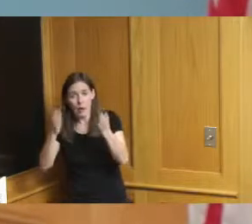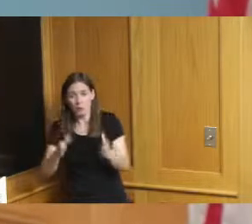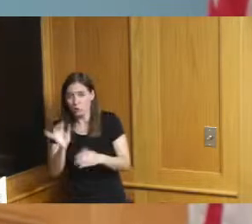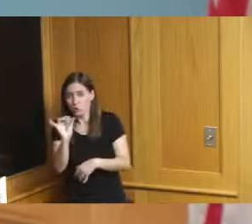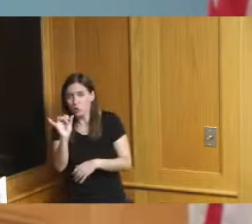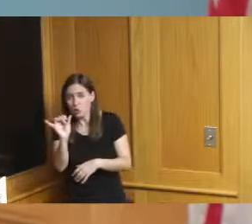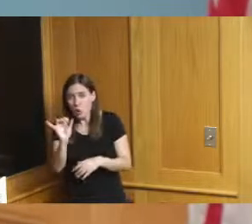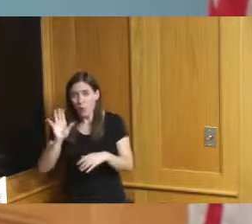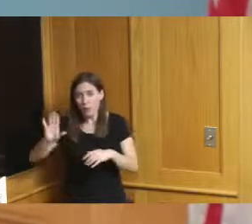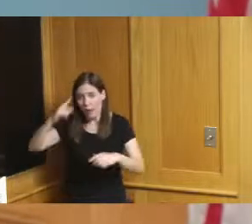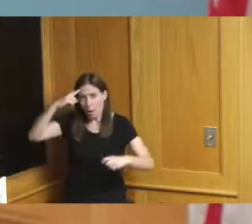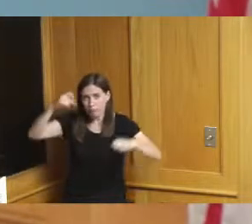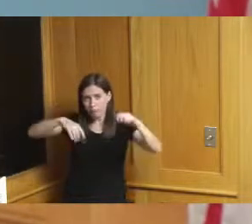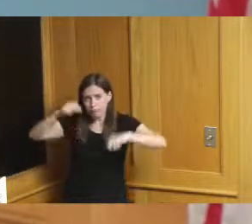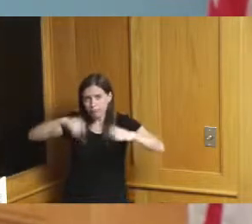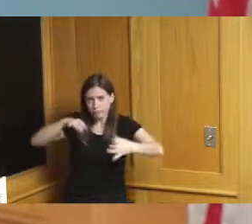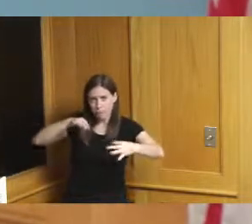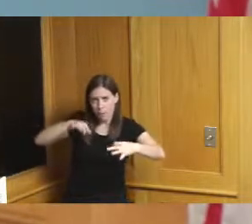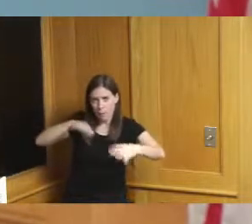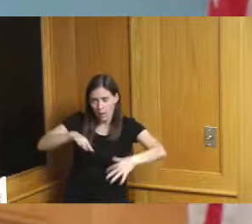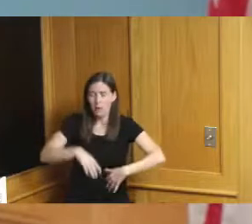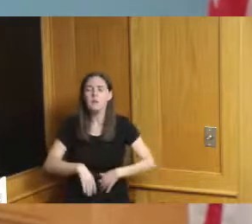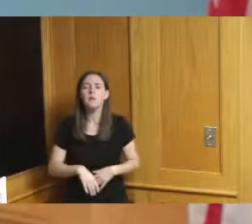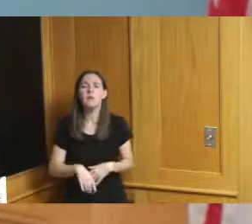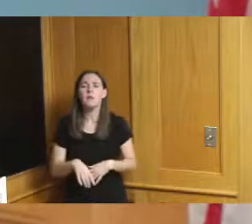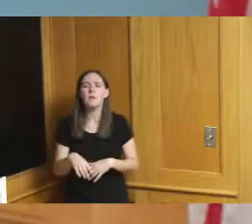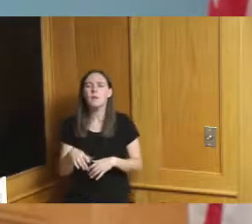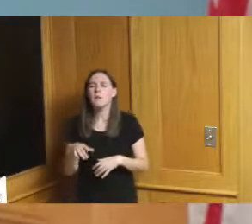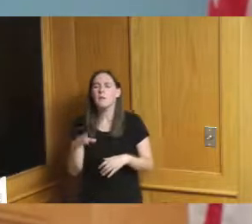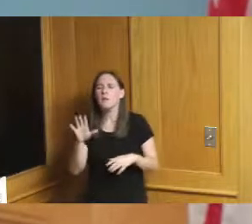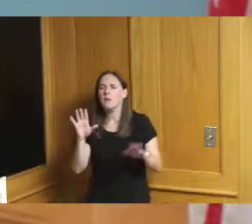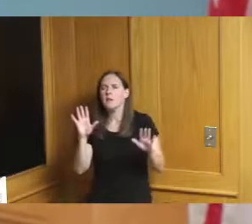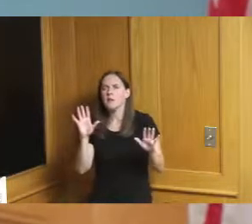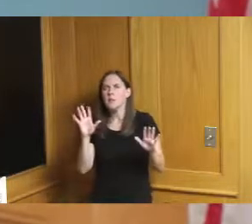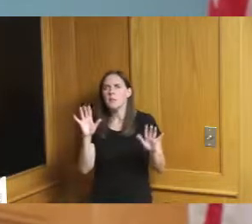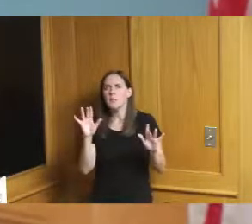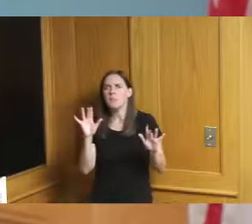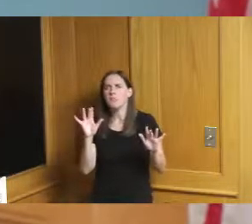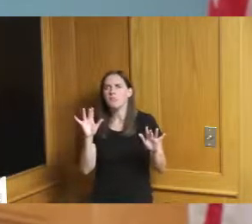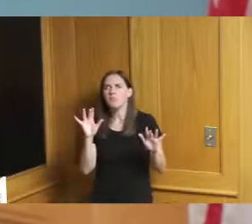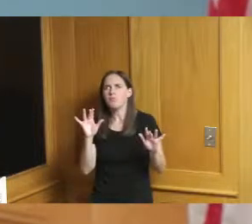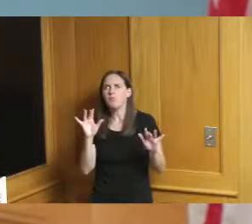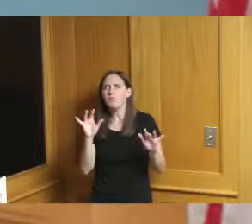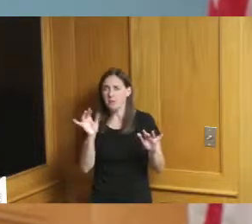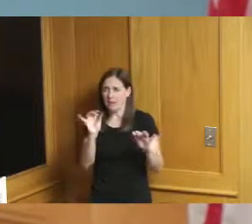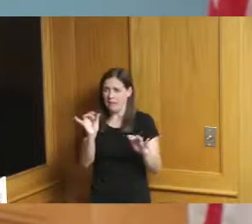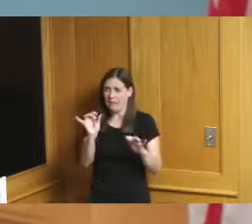drivers who were saying this and let me say i am a product of the cincinnati public schools